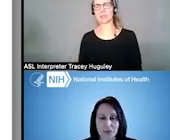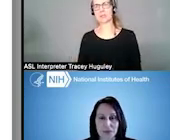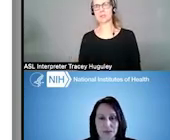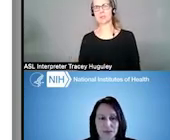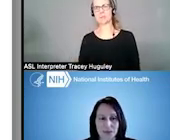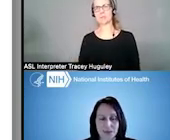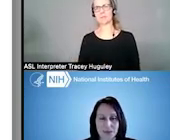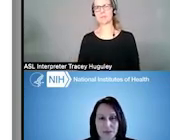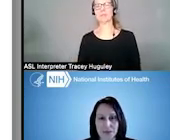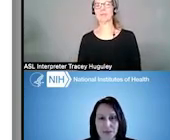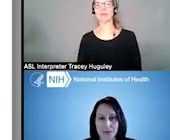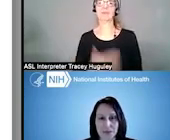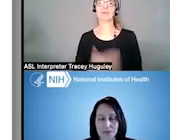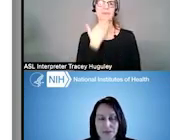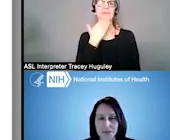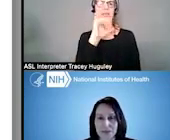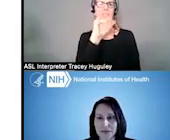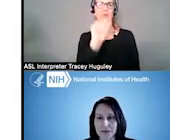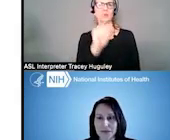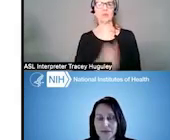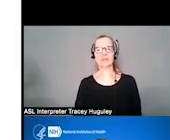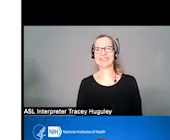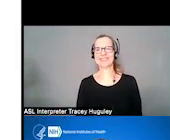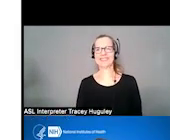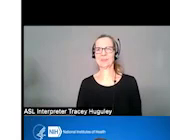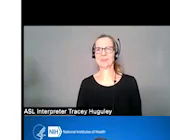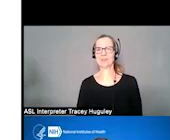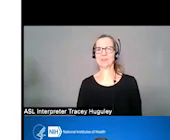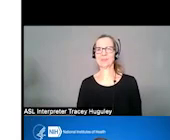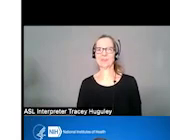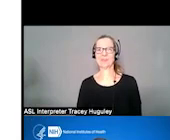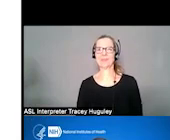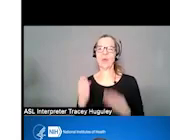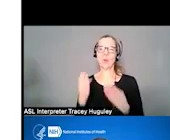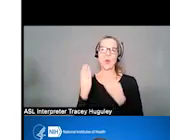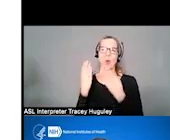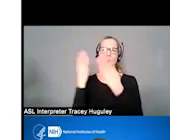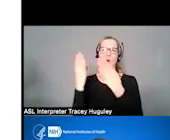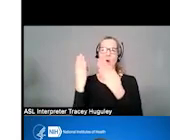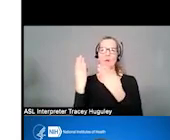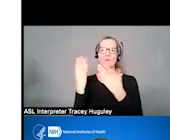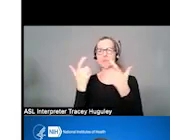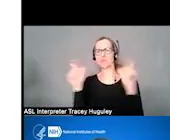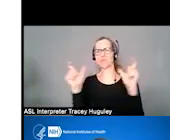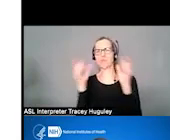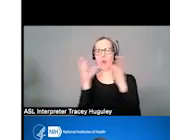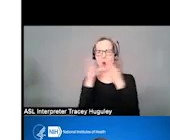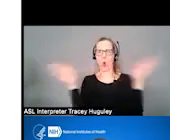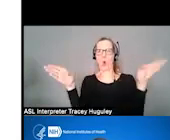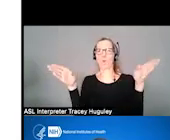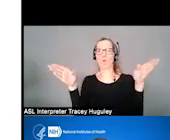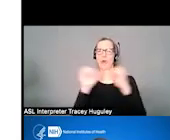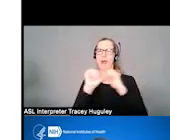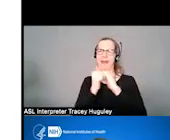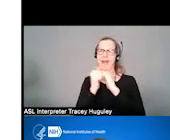Cindy Danielson: Great. Thanks, Julia. So I want to offer an overview of how you'll submit this information in your application,